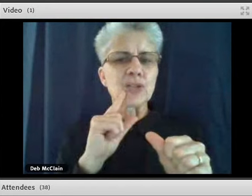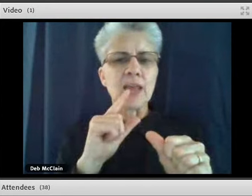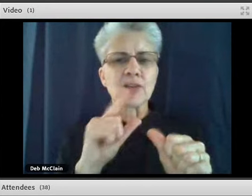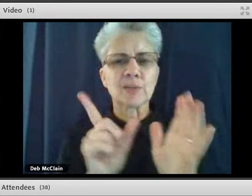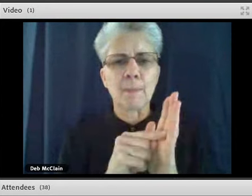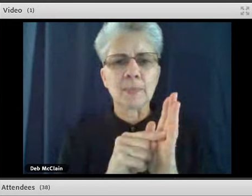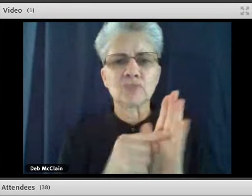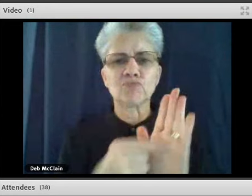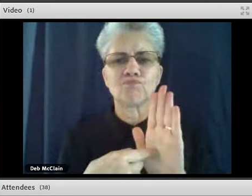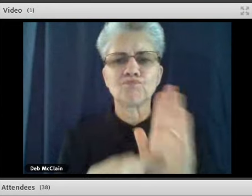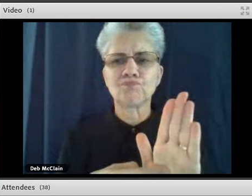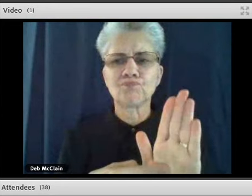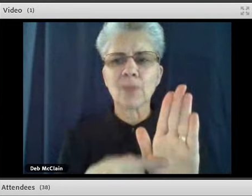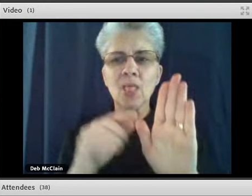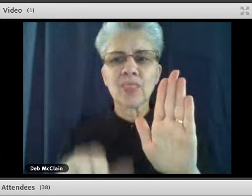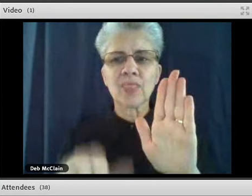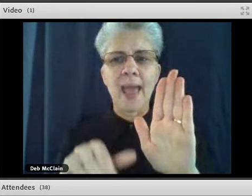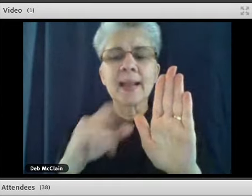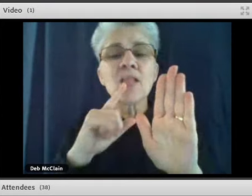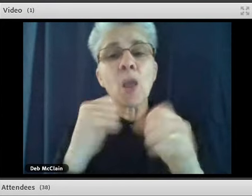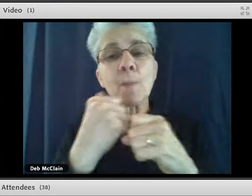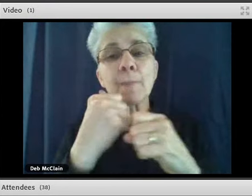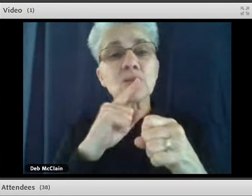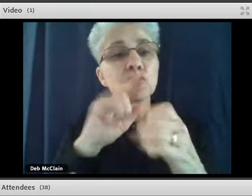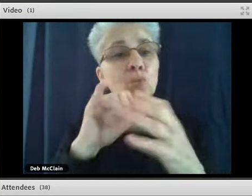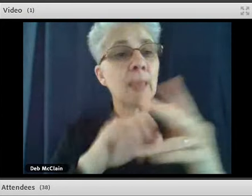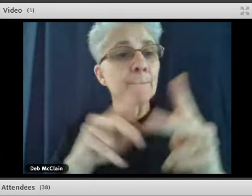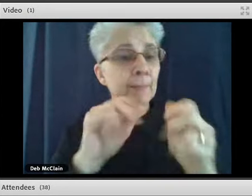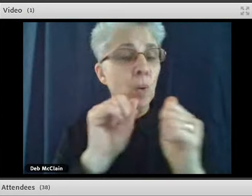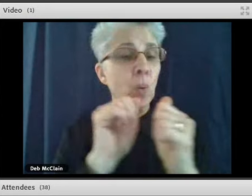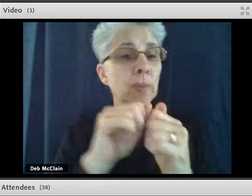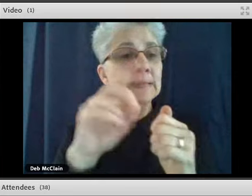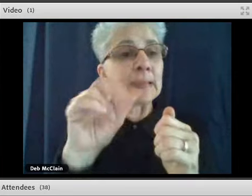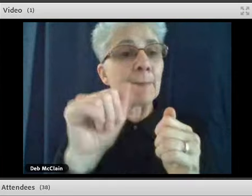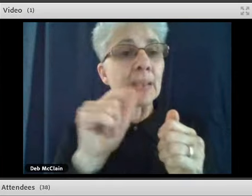So, they are making sure that people with disabilities